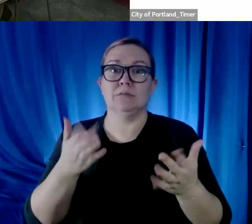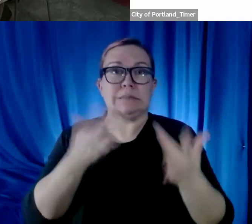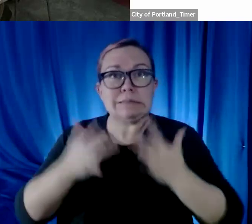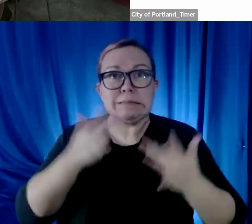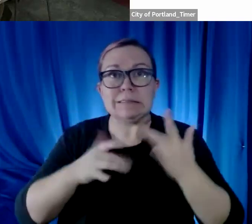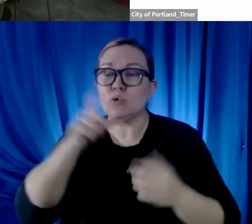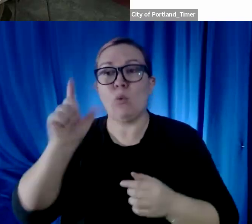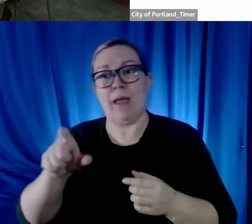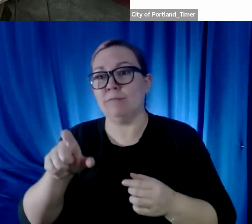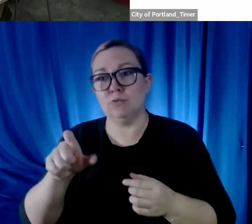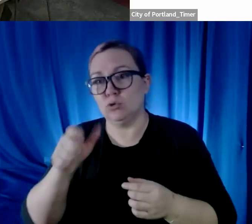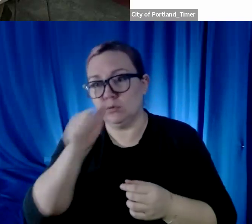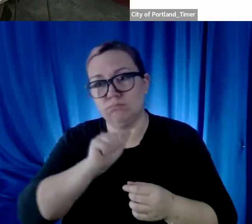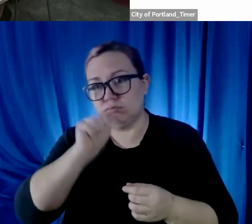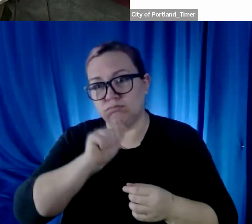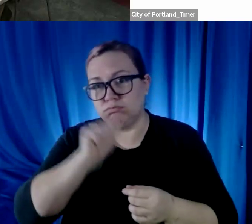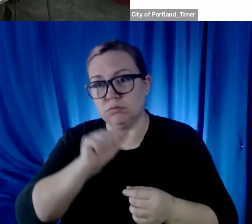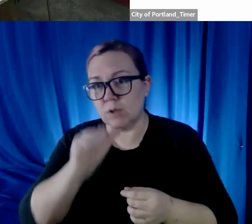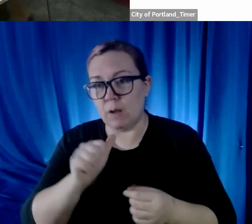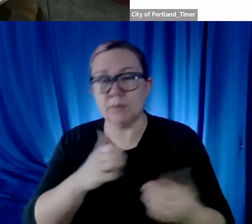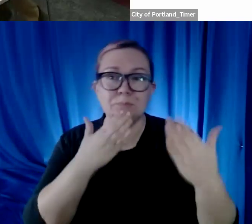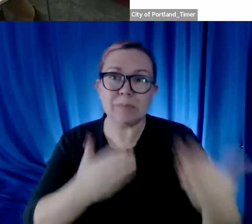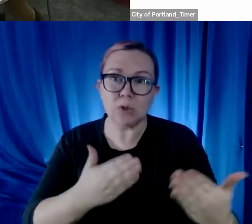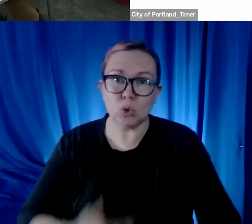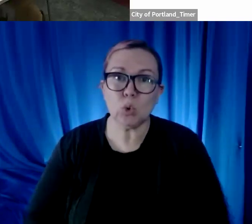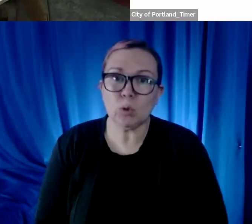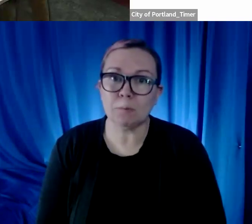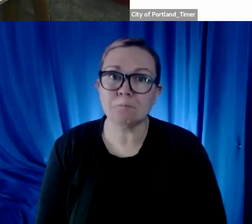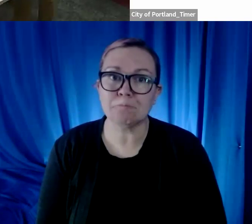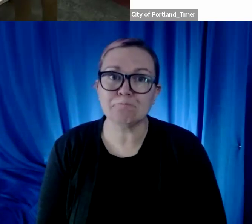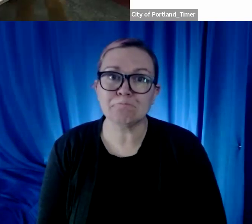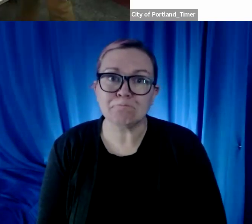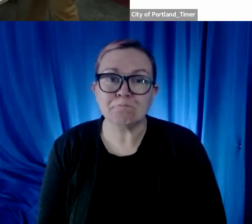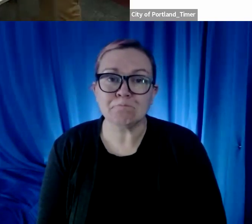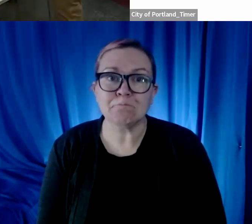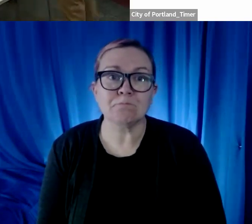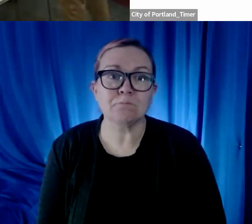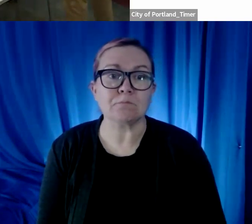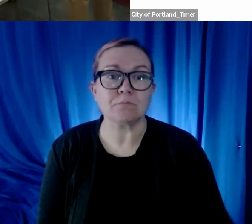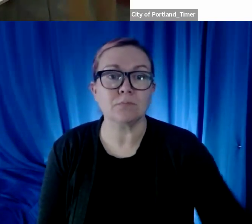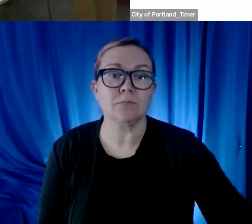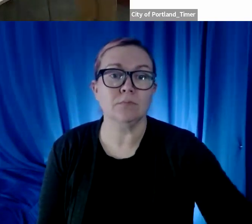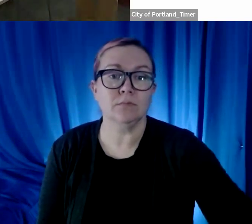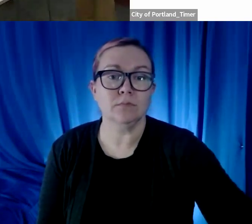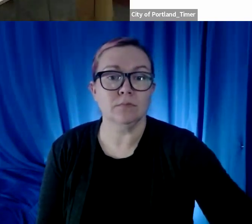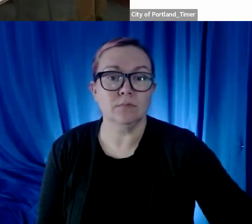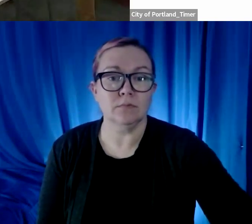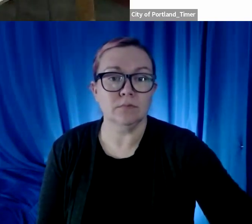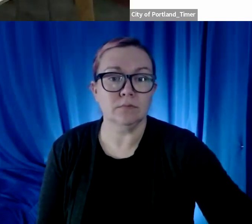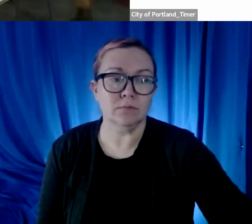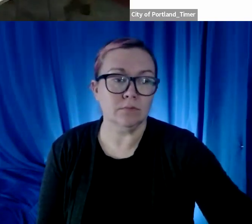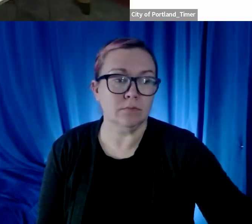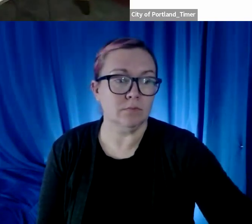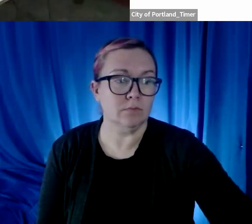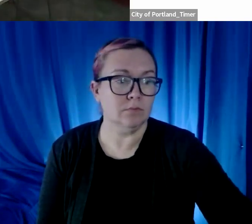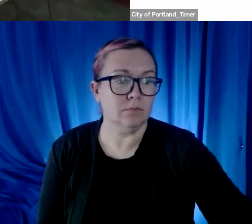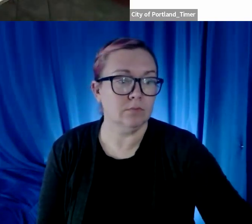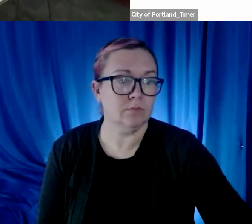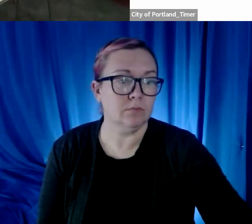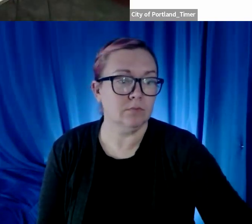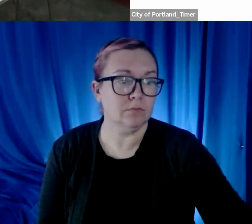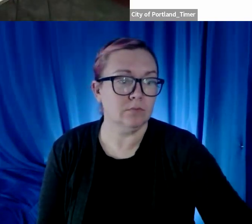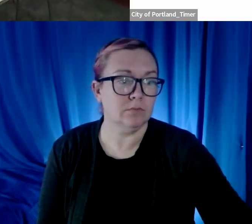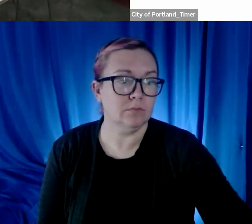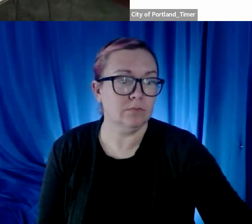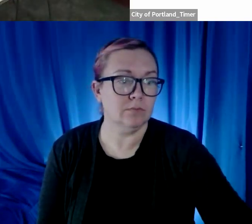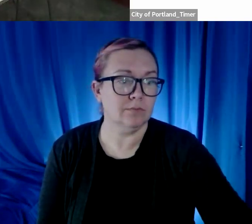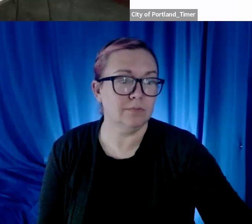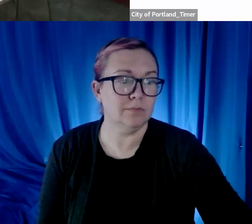Thank you.